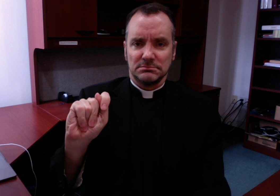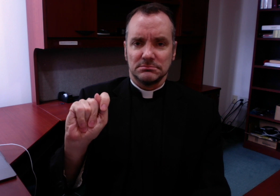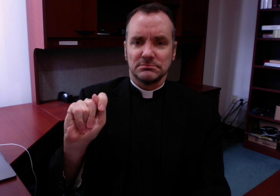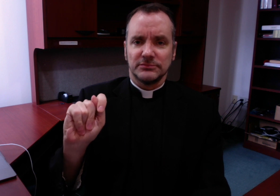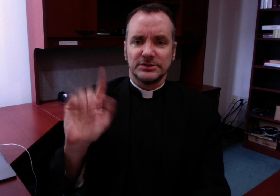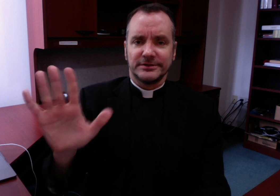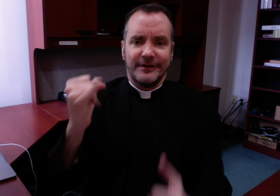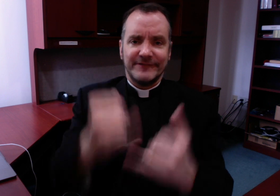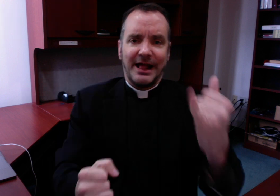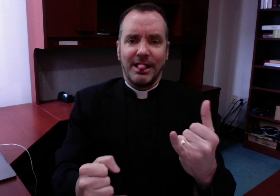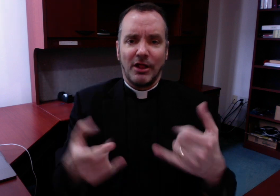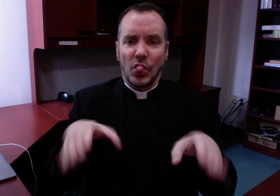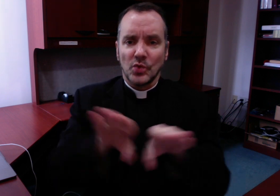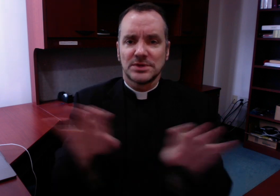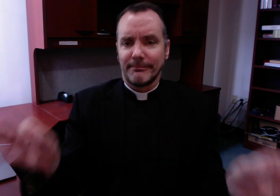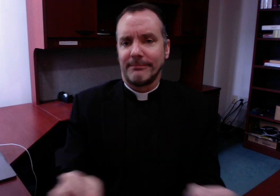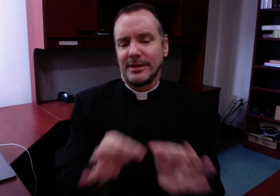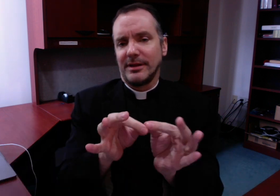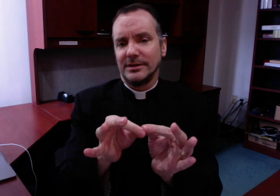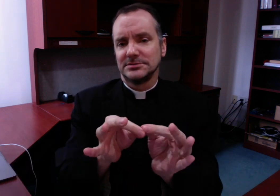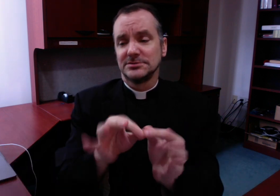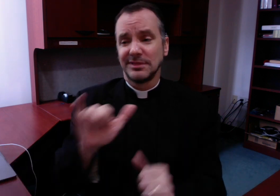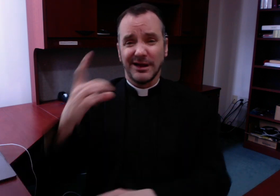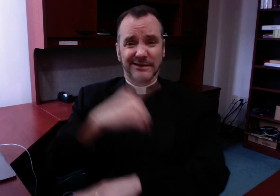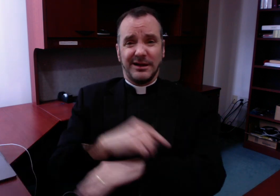final closing Mass of World Youth Day.